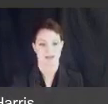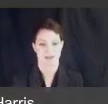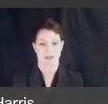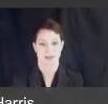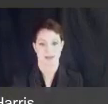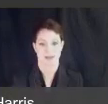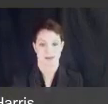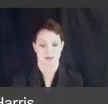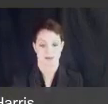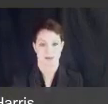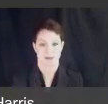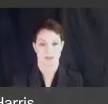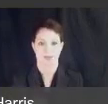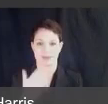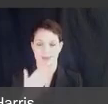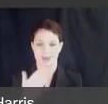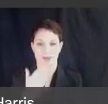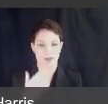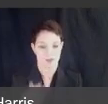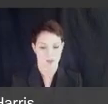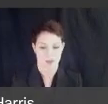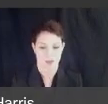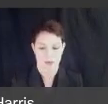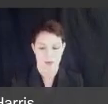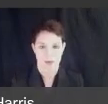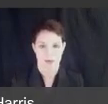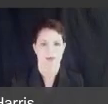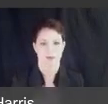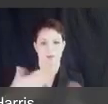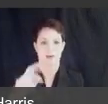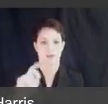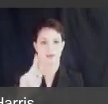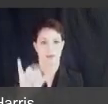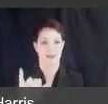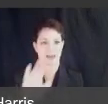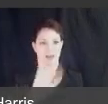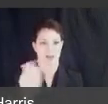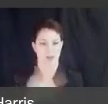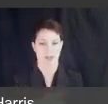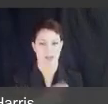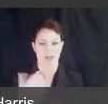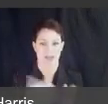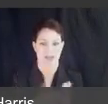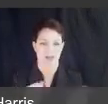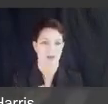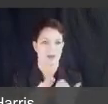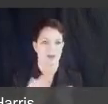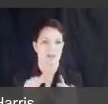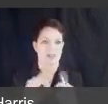[Reporter] Piggybacking off of Kelly's question here. I just want to again tackle the Department of Health letter that was sent out to the southeast